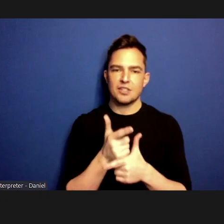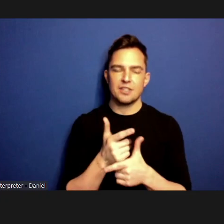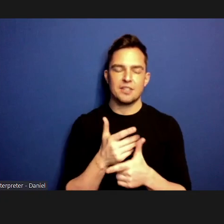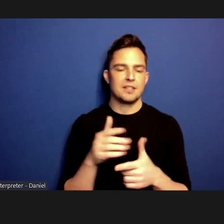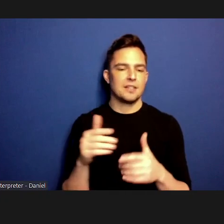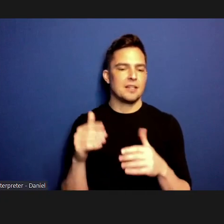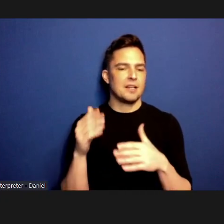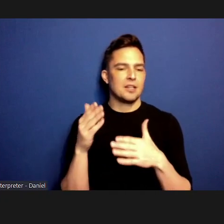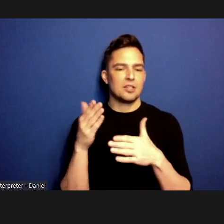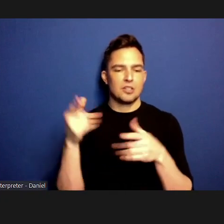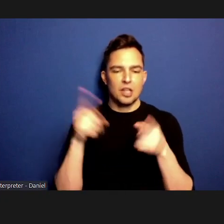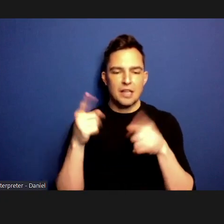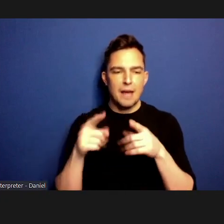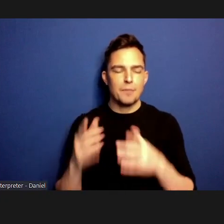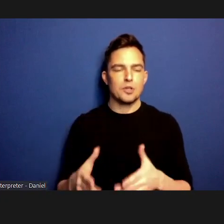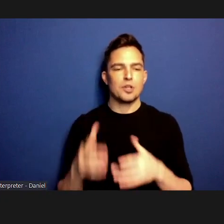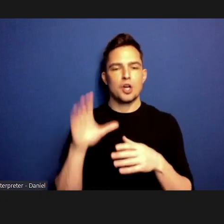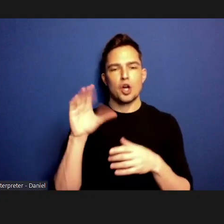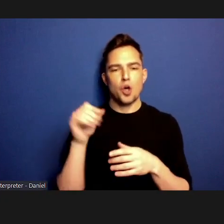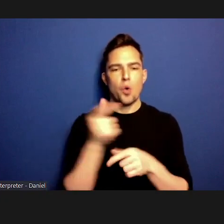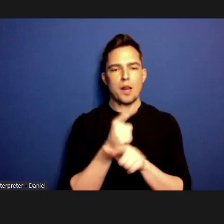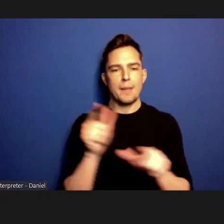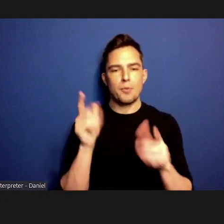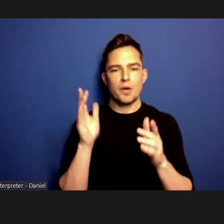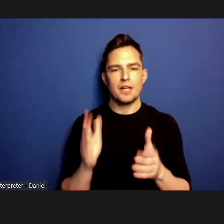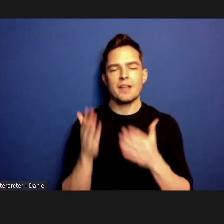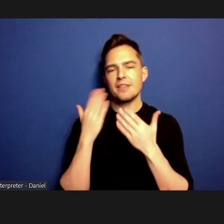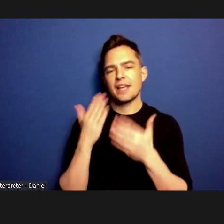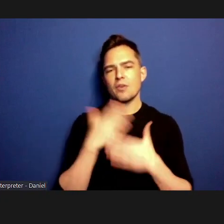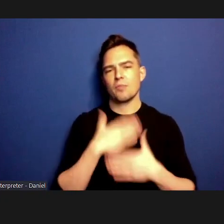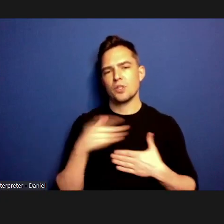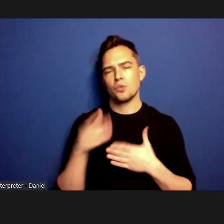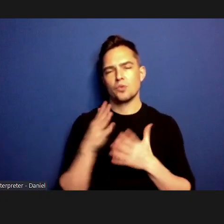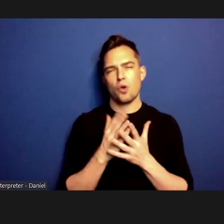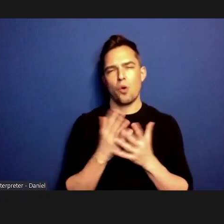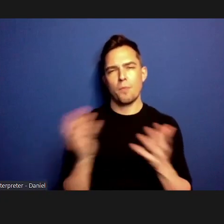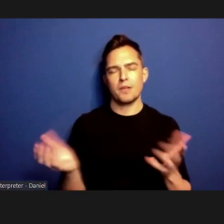a co-liberator. I just wanna thank you and appreciate you so much for creating this platform